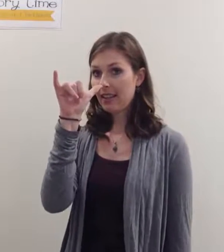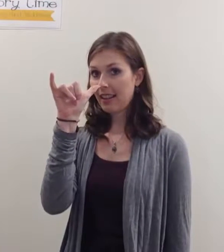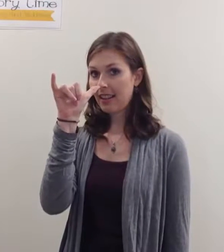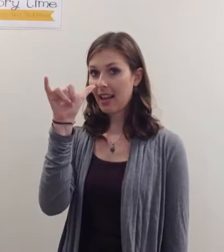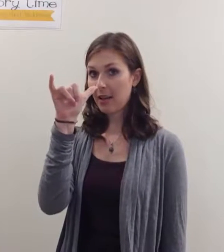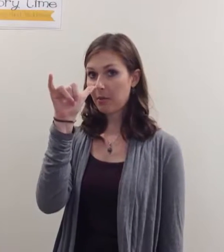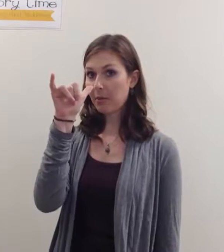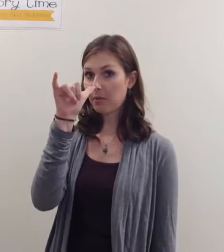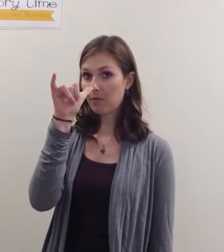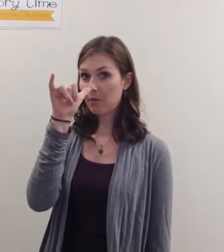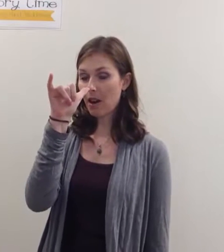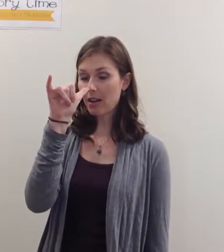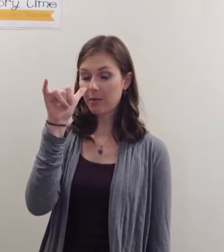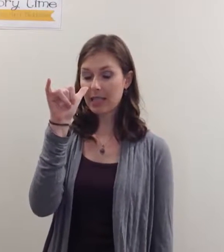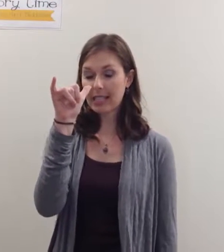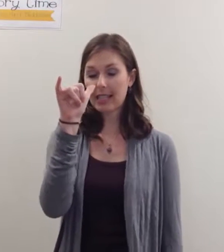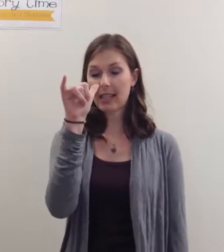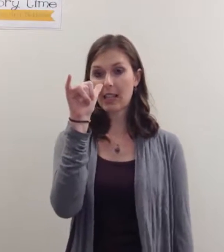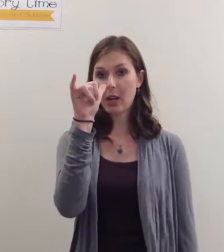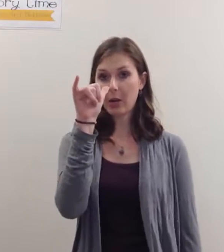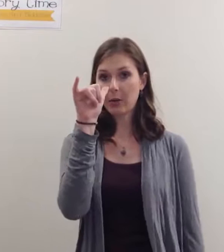thumb right up against the nose.